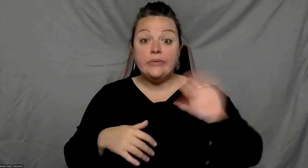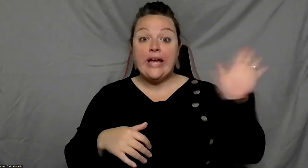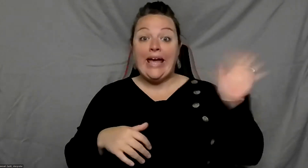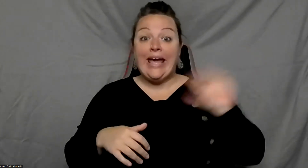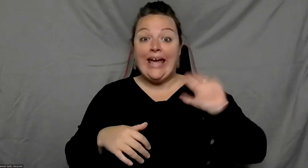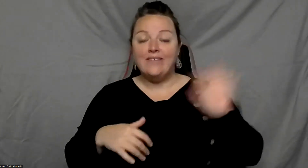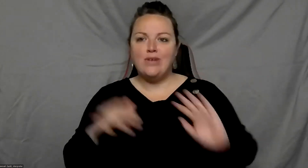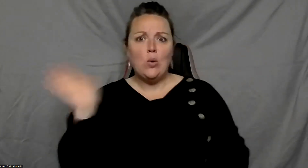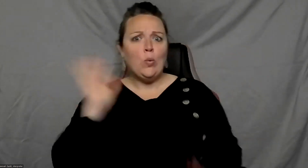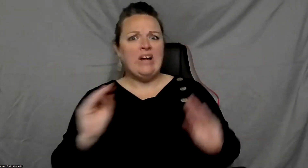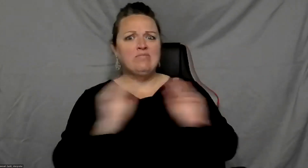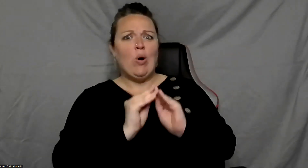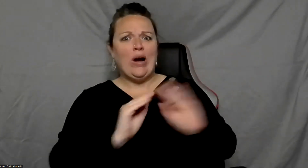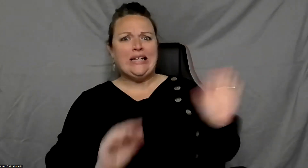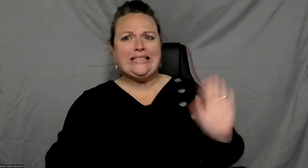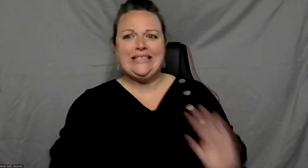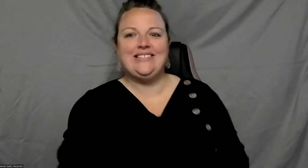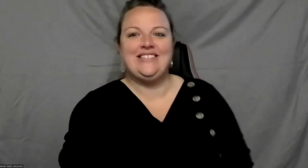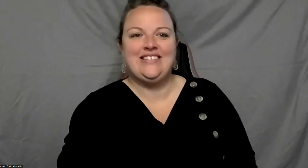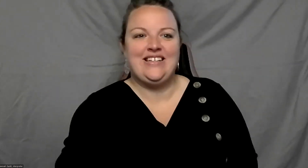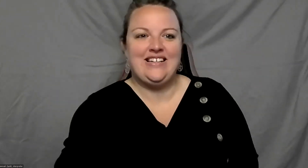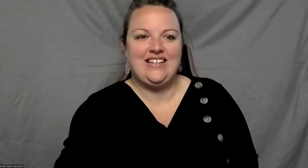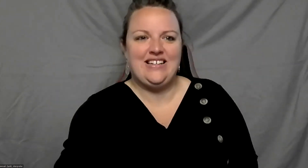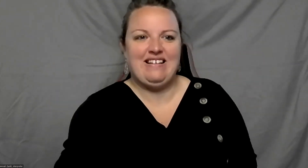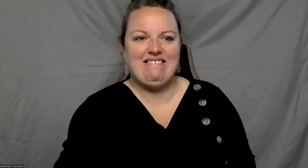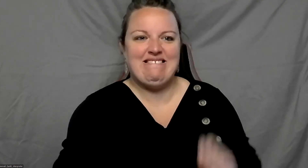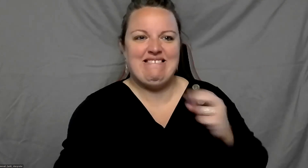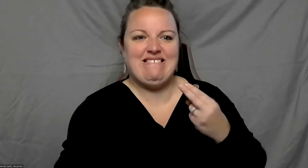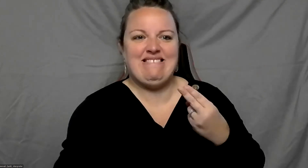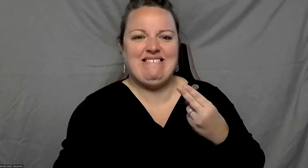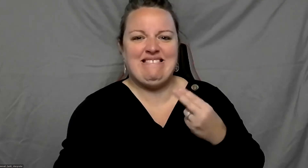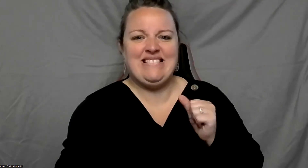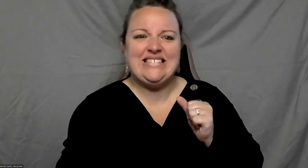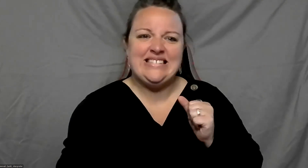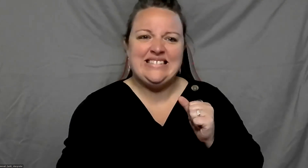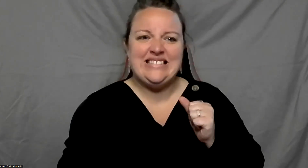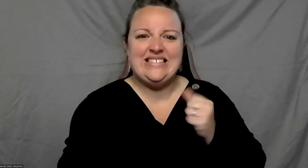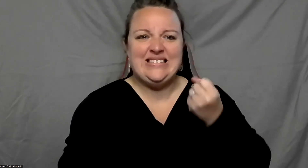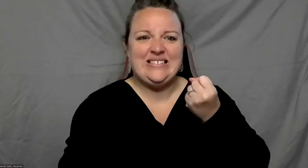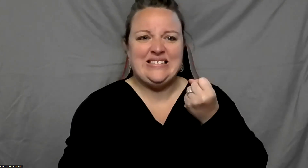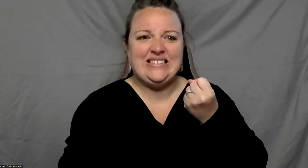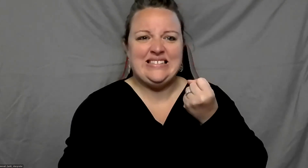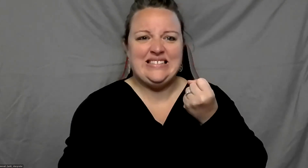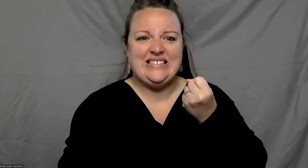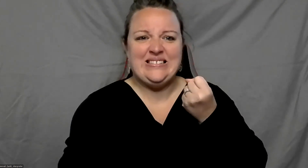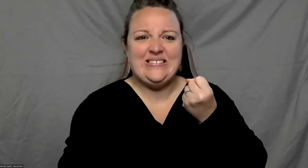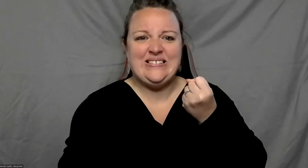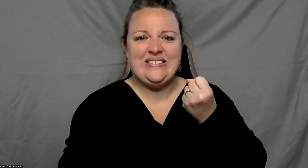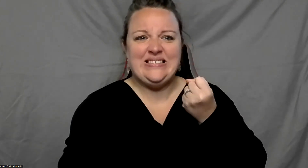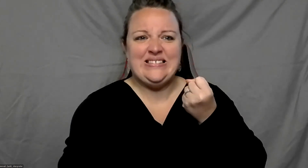I'll wave. >> Wave harder. Oh bear with me. I'm getting